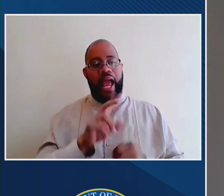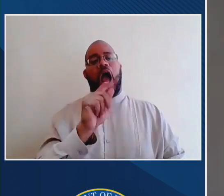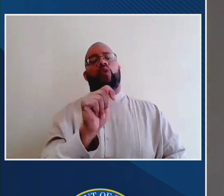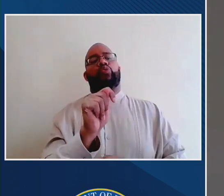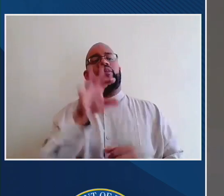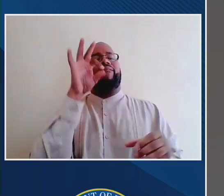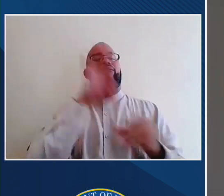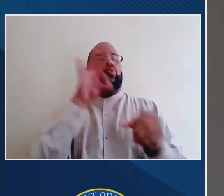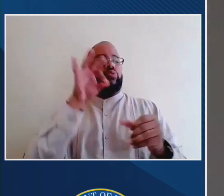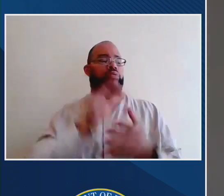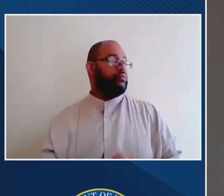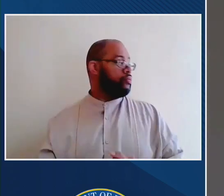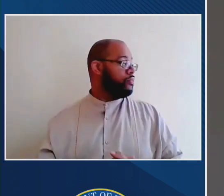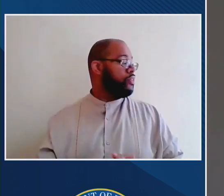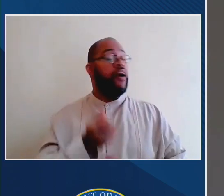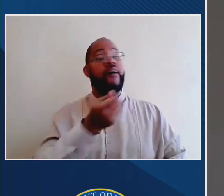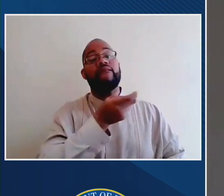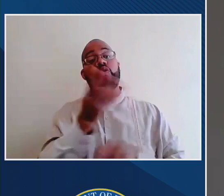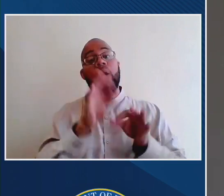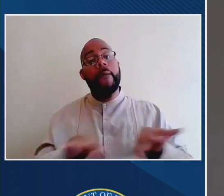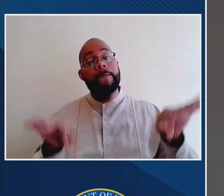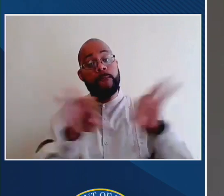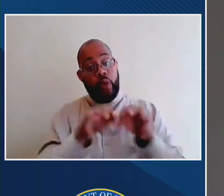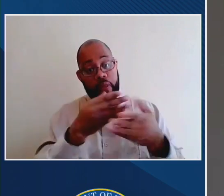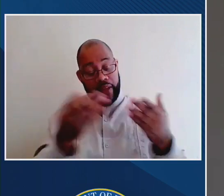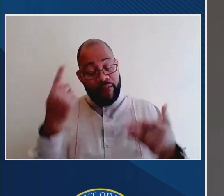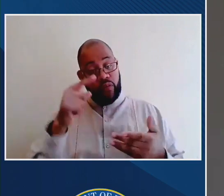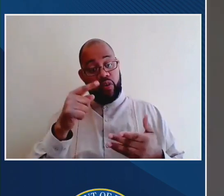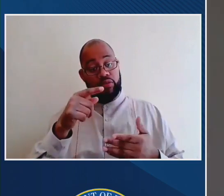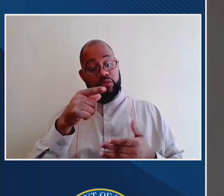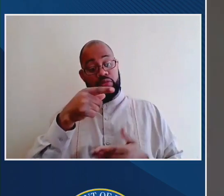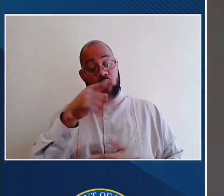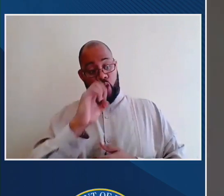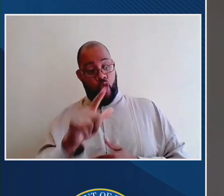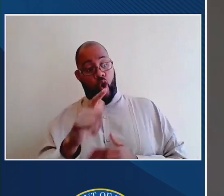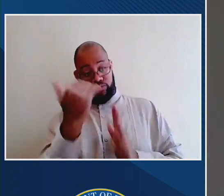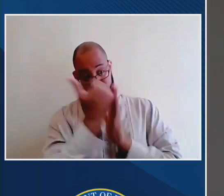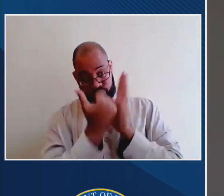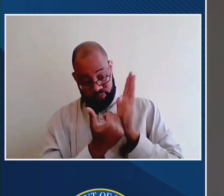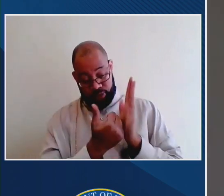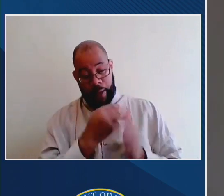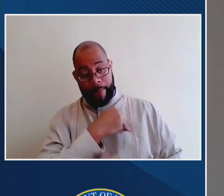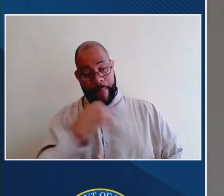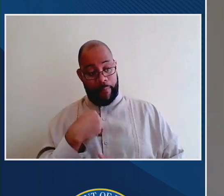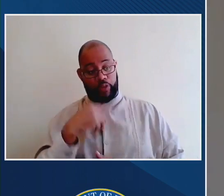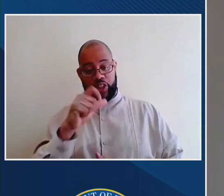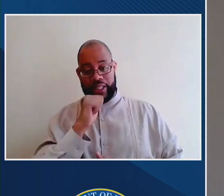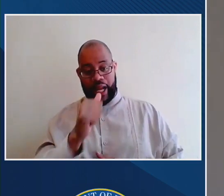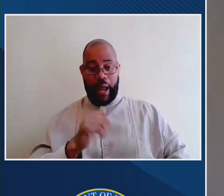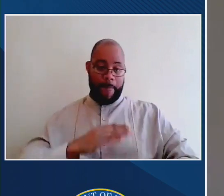A few important notes here. Per the protocols, members of the committee should not block or withhold